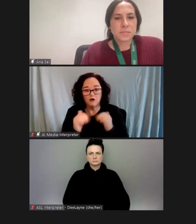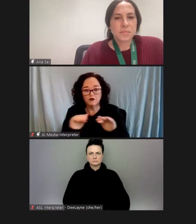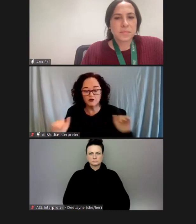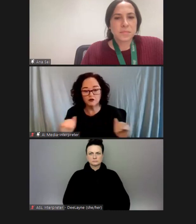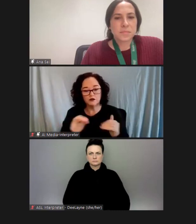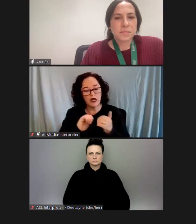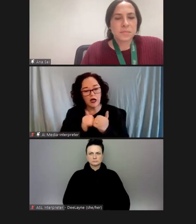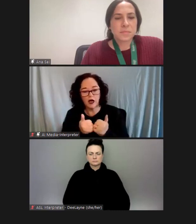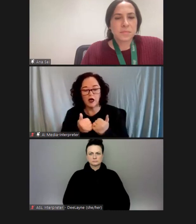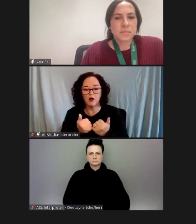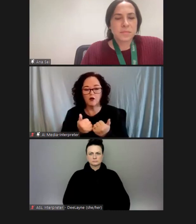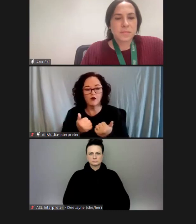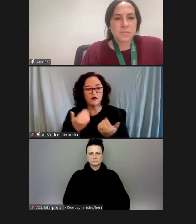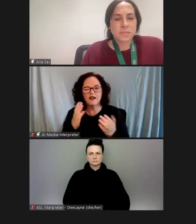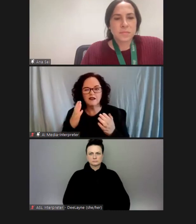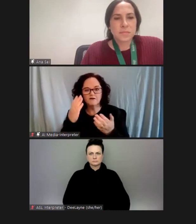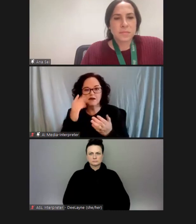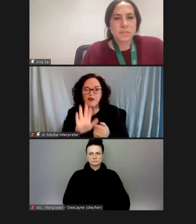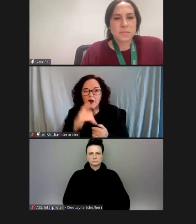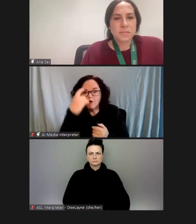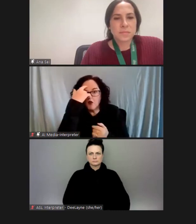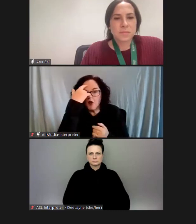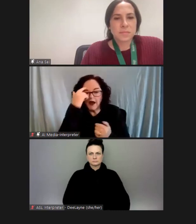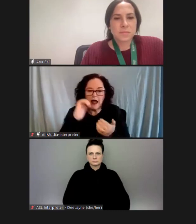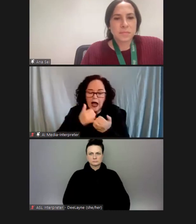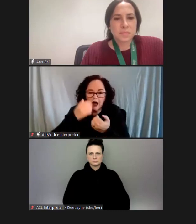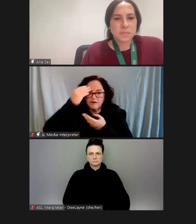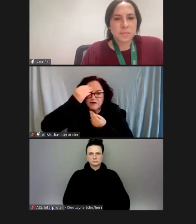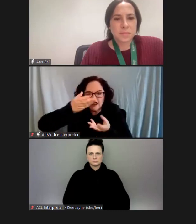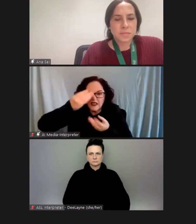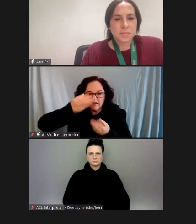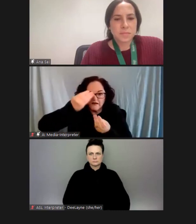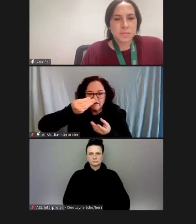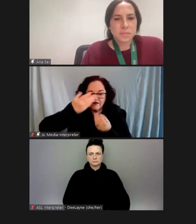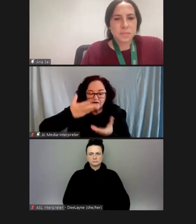brain that